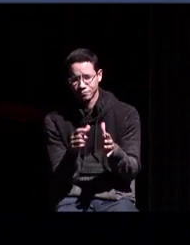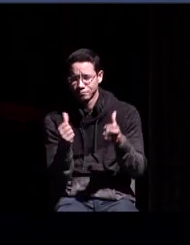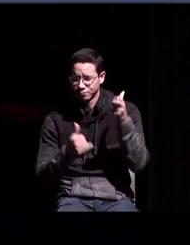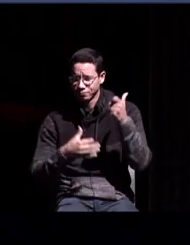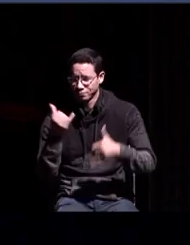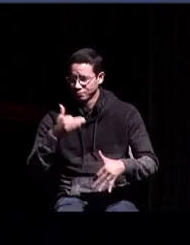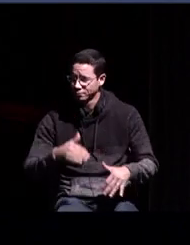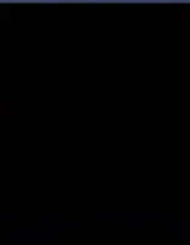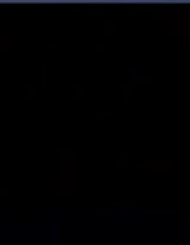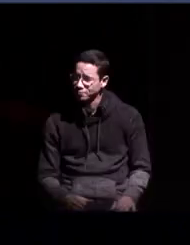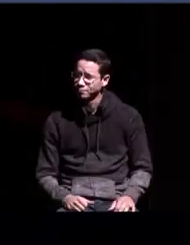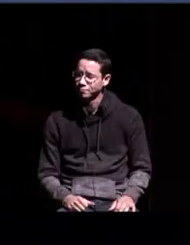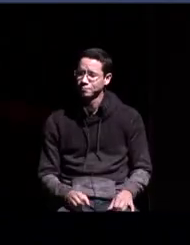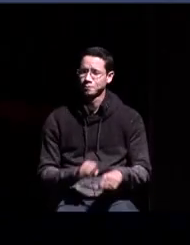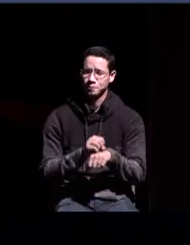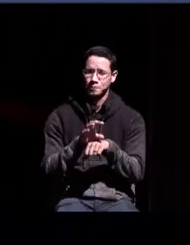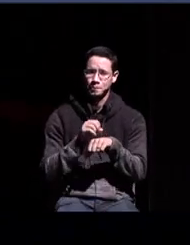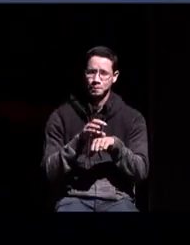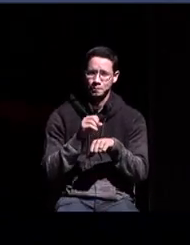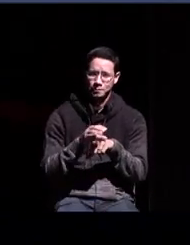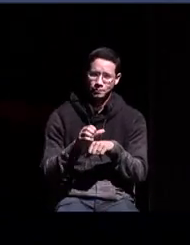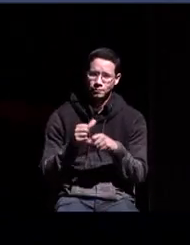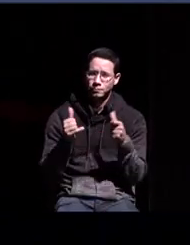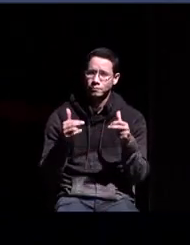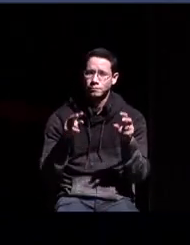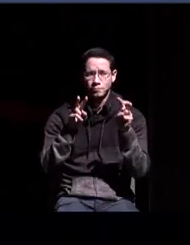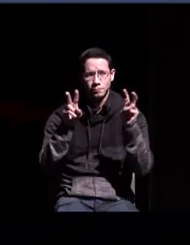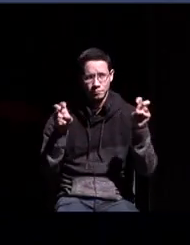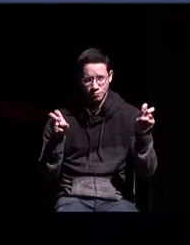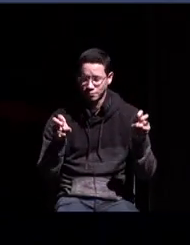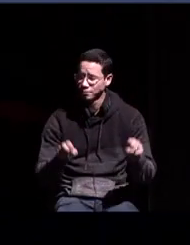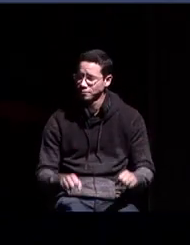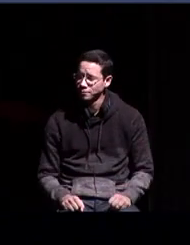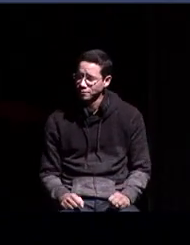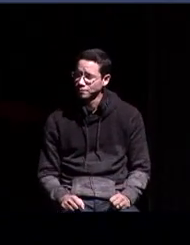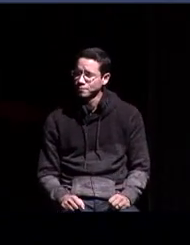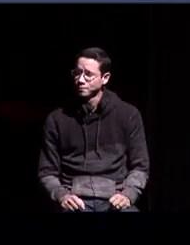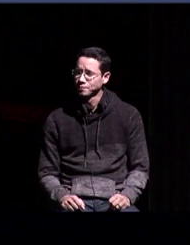by commenting on this table